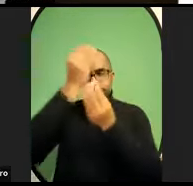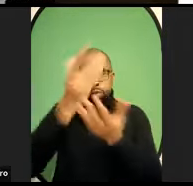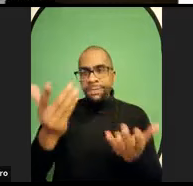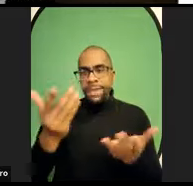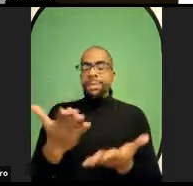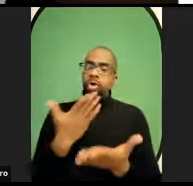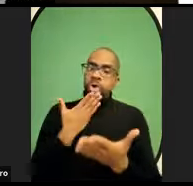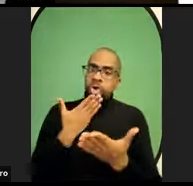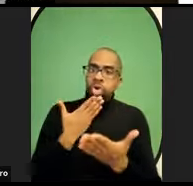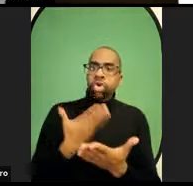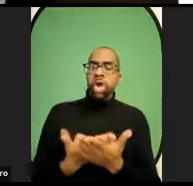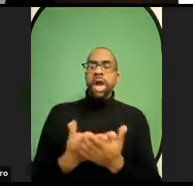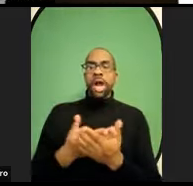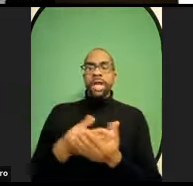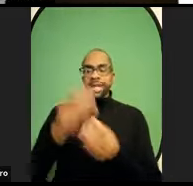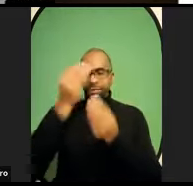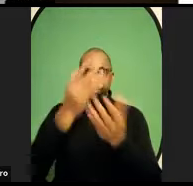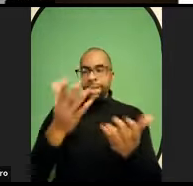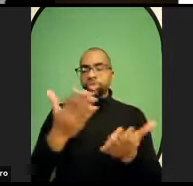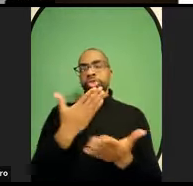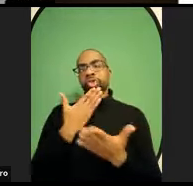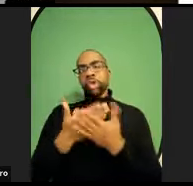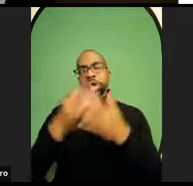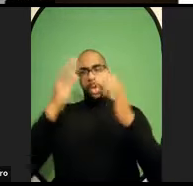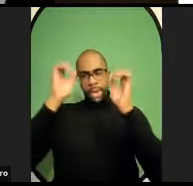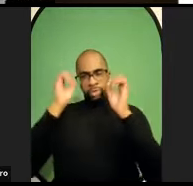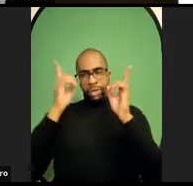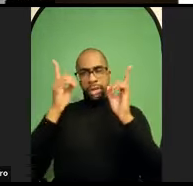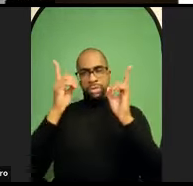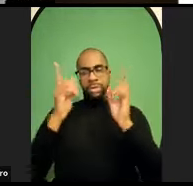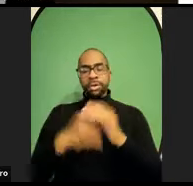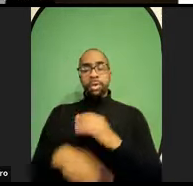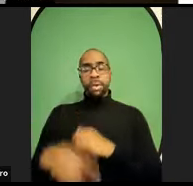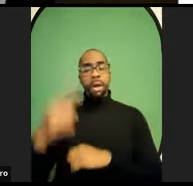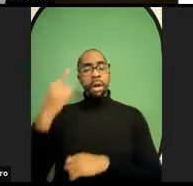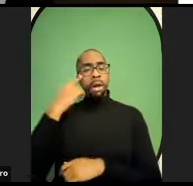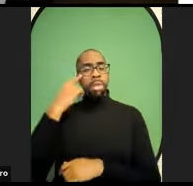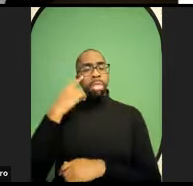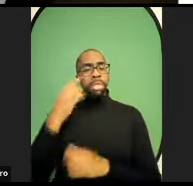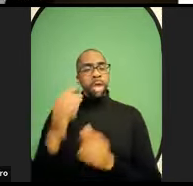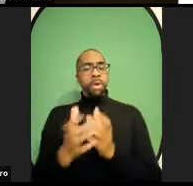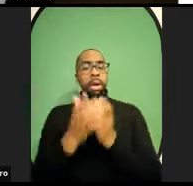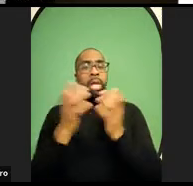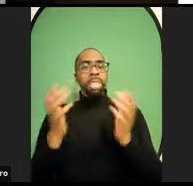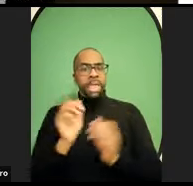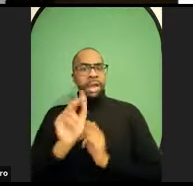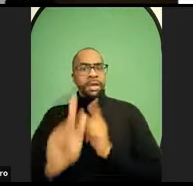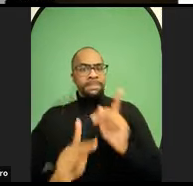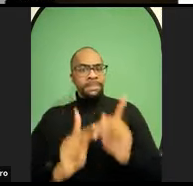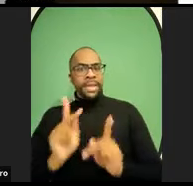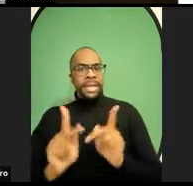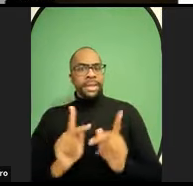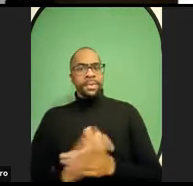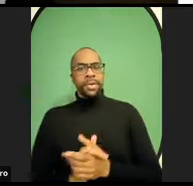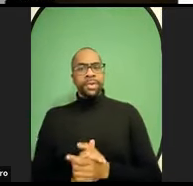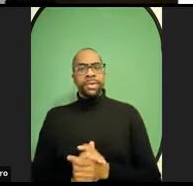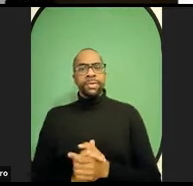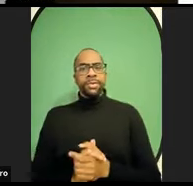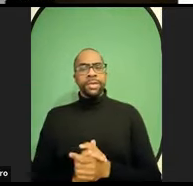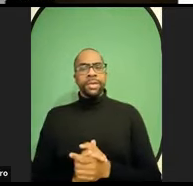think we can do is provide good solid information. and it and education because and education, because I feel like a lot of like a lot of peace. because I feel like a lot of people